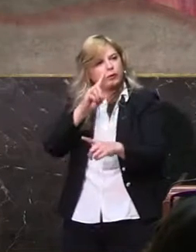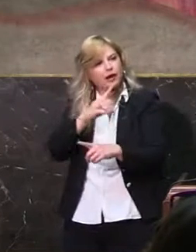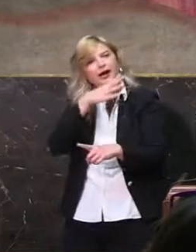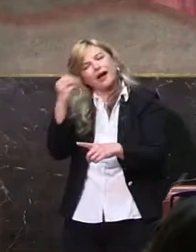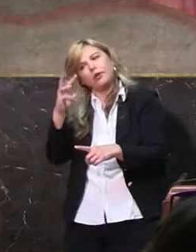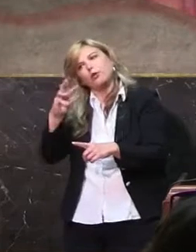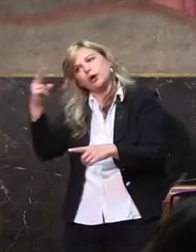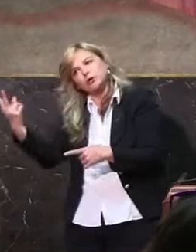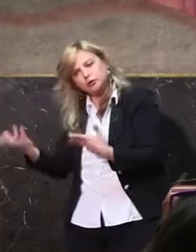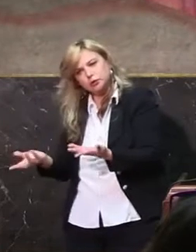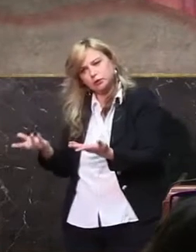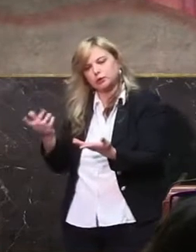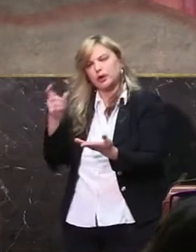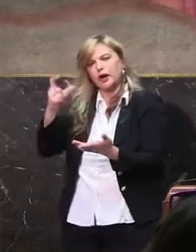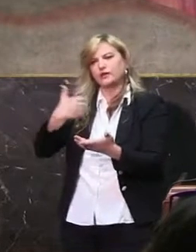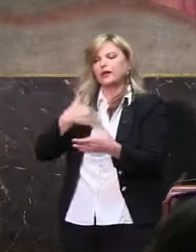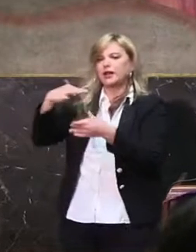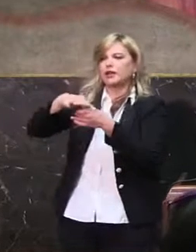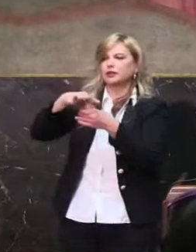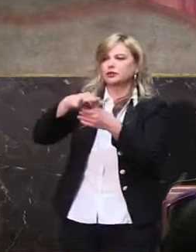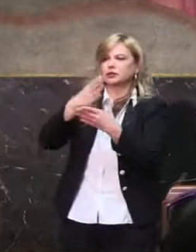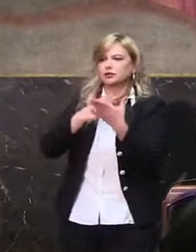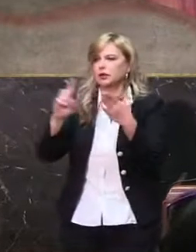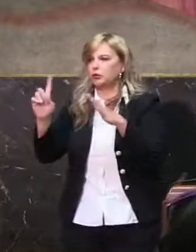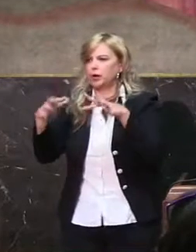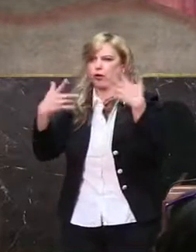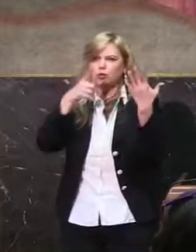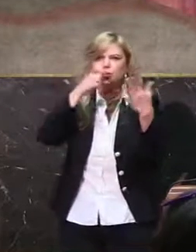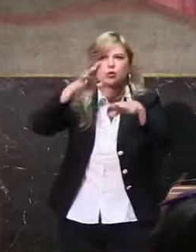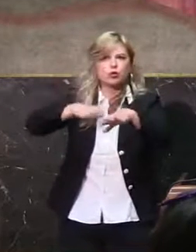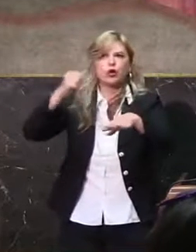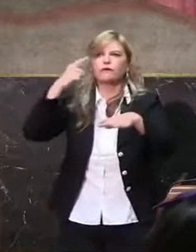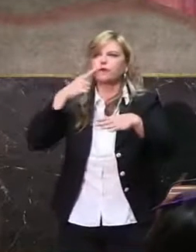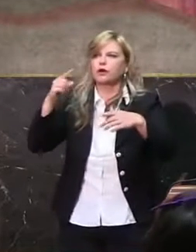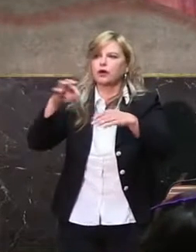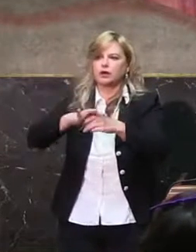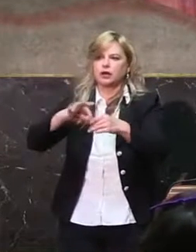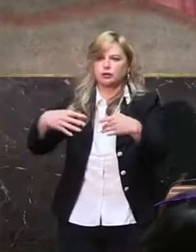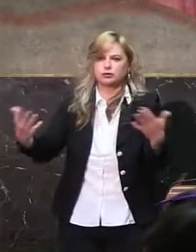would have to have an election somewhere, somehow about somebody to be able to effectuate